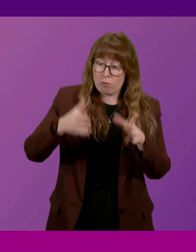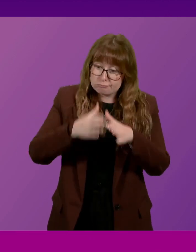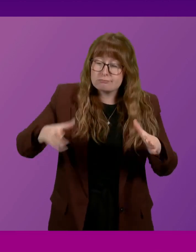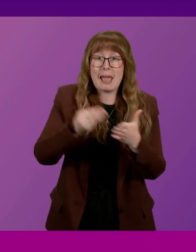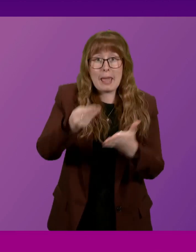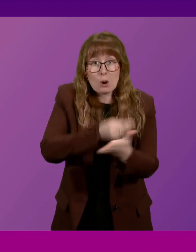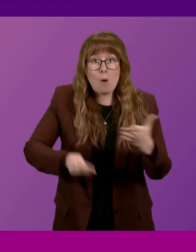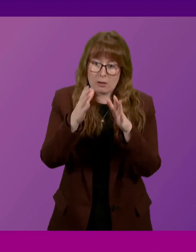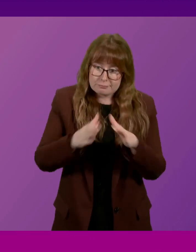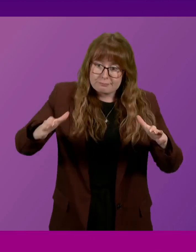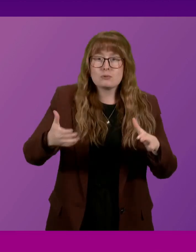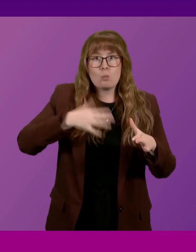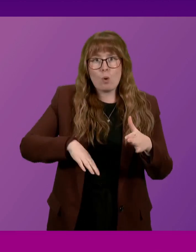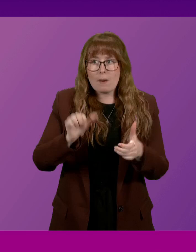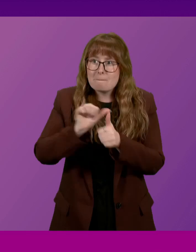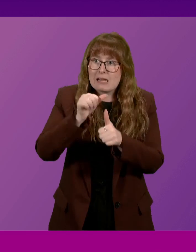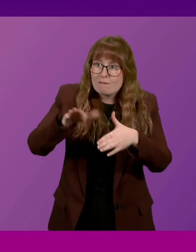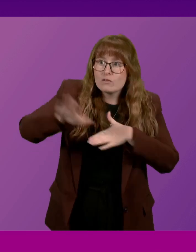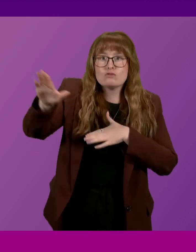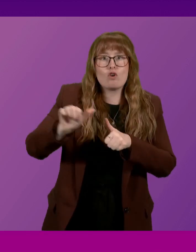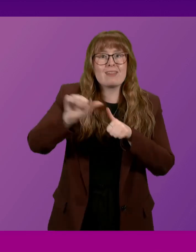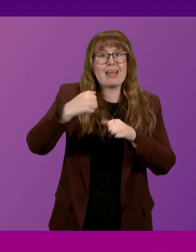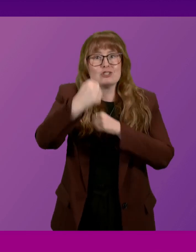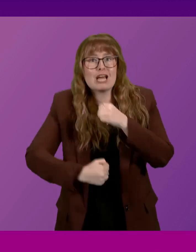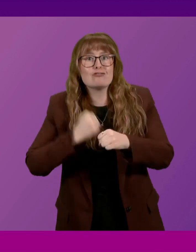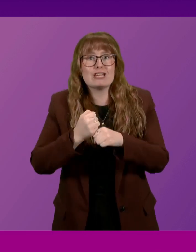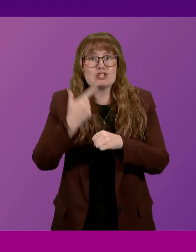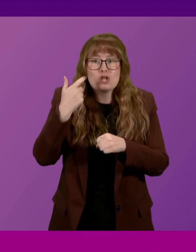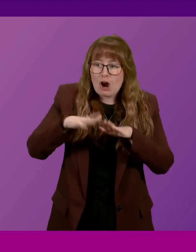secure a prosperous future for the next generation of Scots. I particularly agree